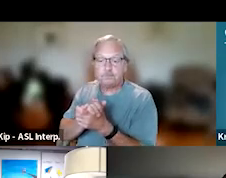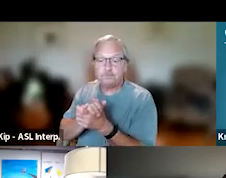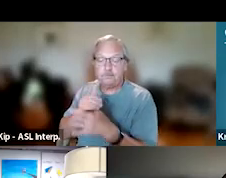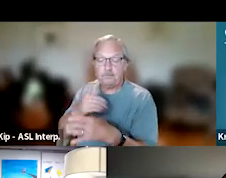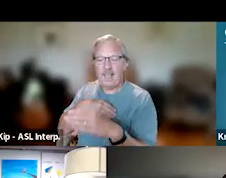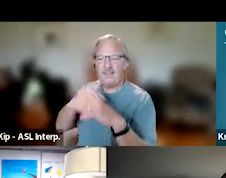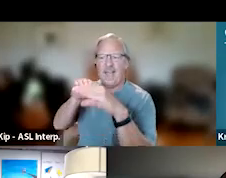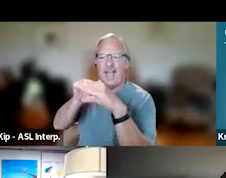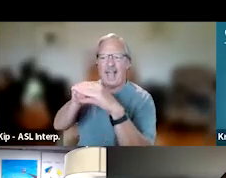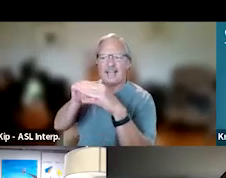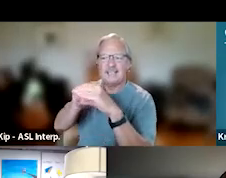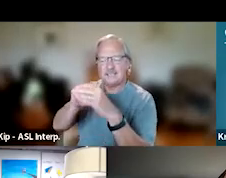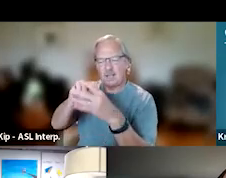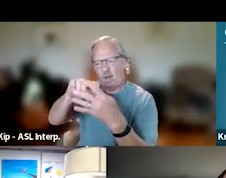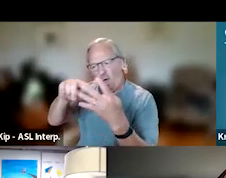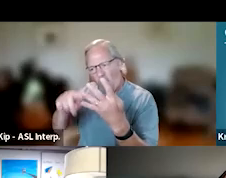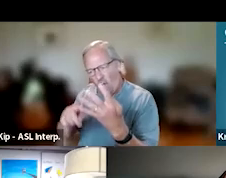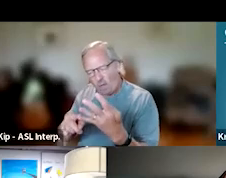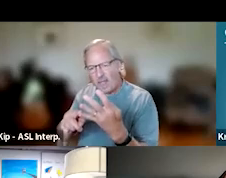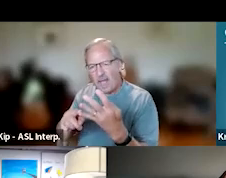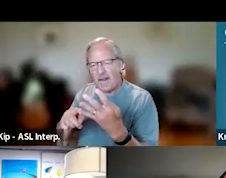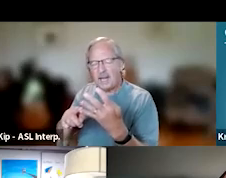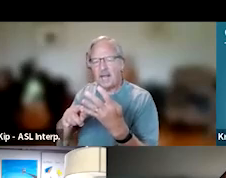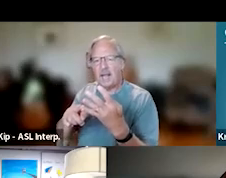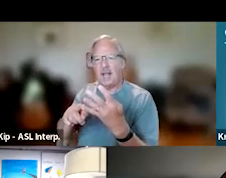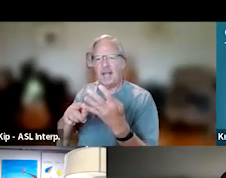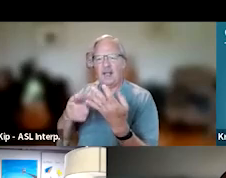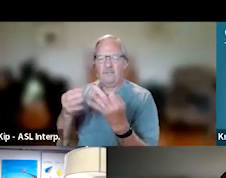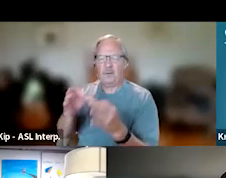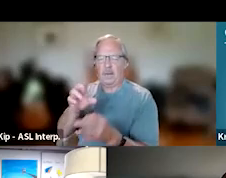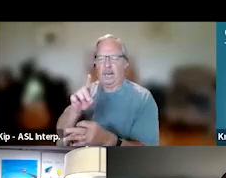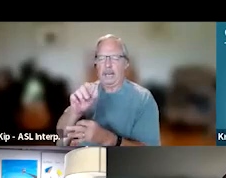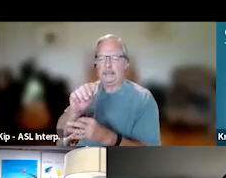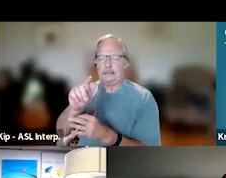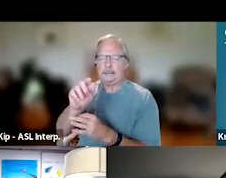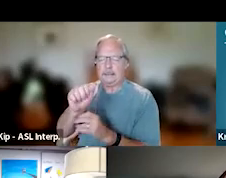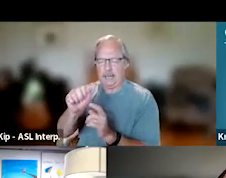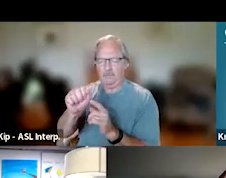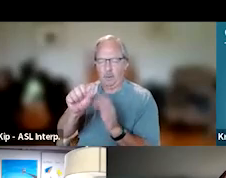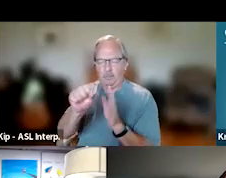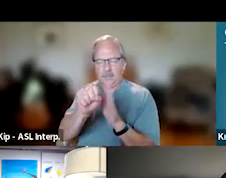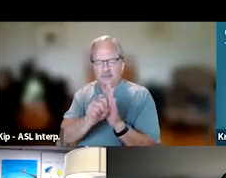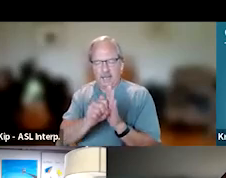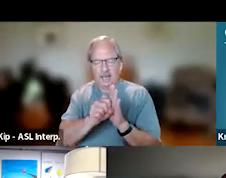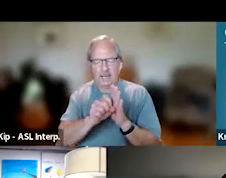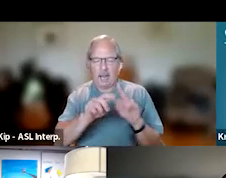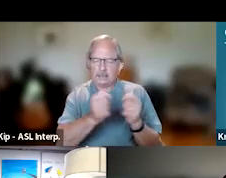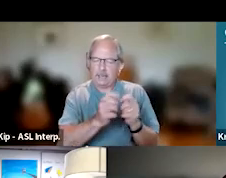to all that pre-data from your, by your state team leads about, you know,